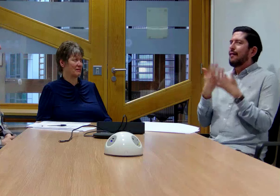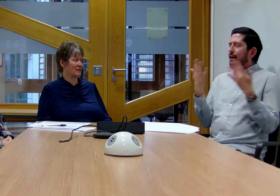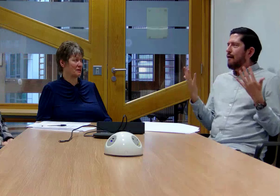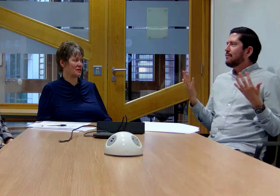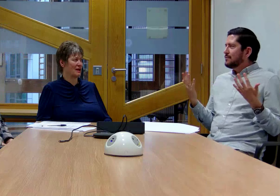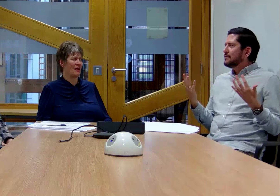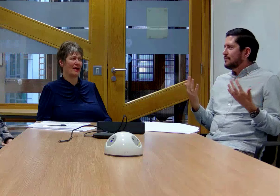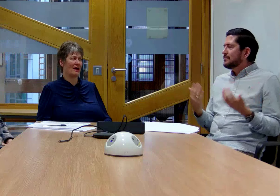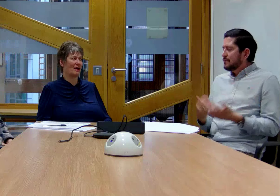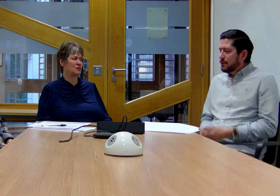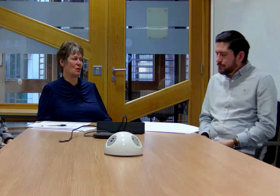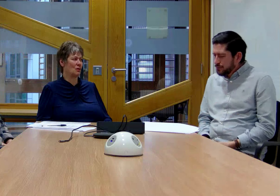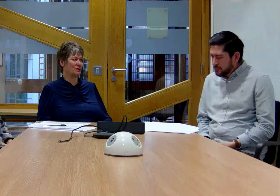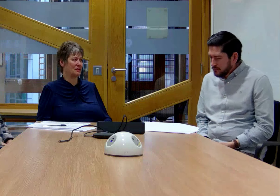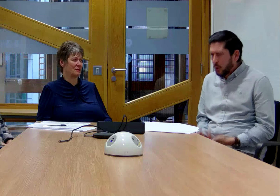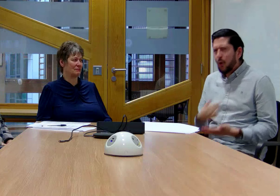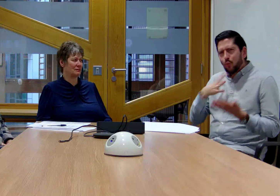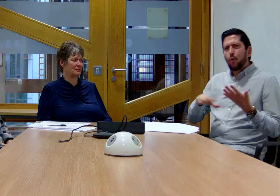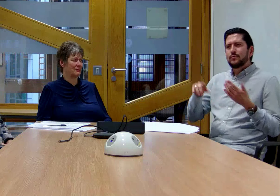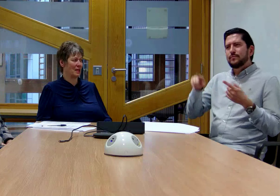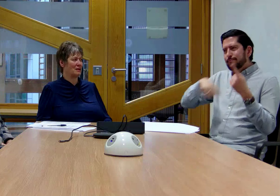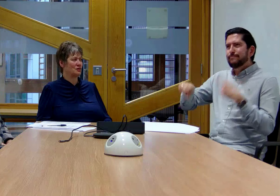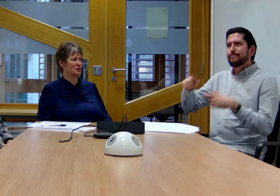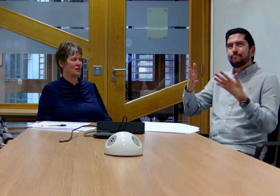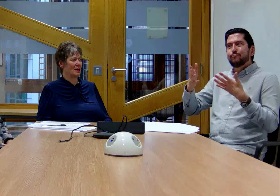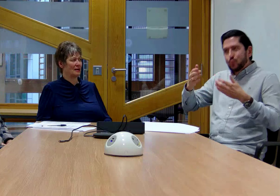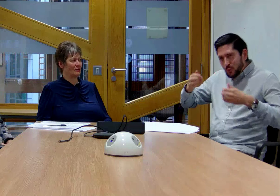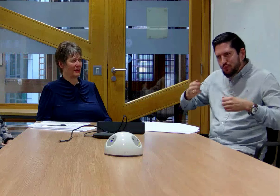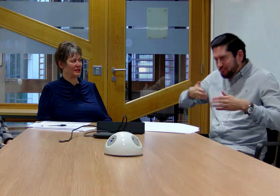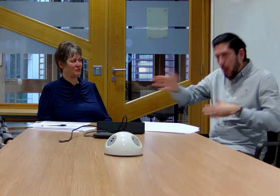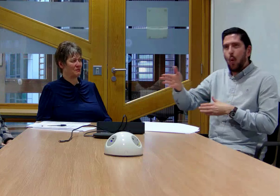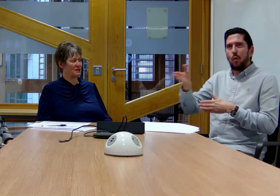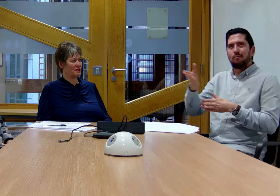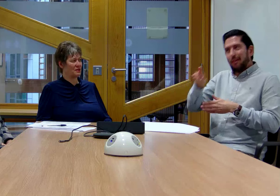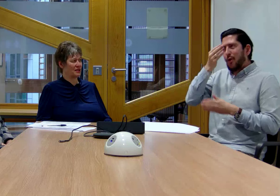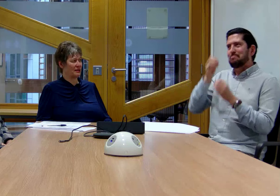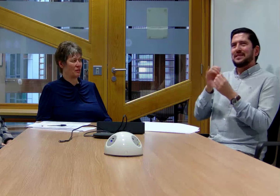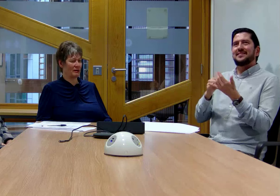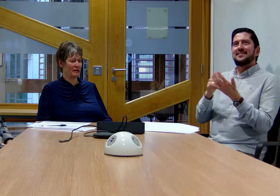enough. But then the hearing person never actually does anything about it. That happens all the time.